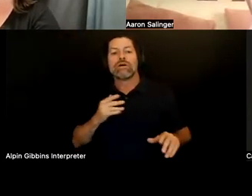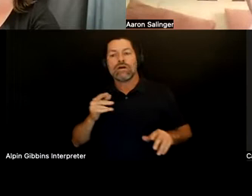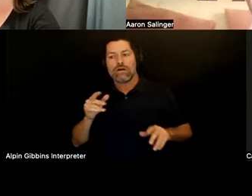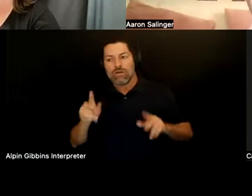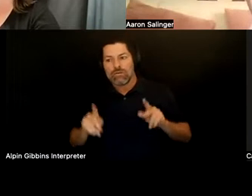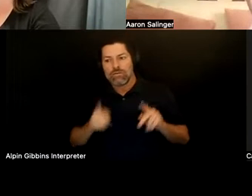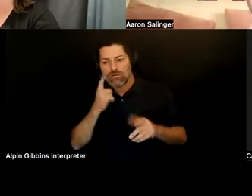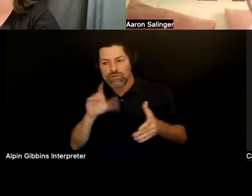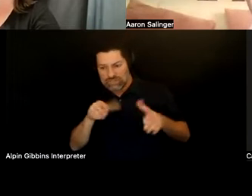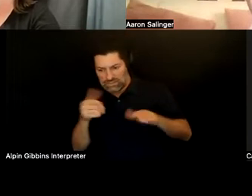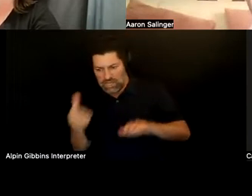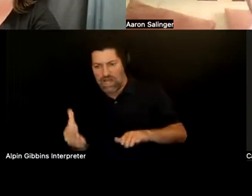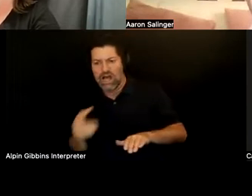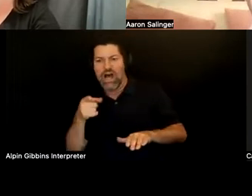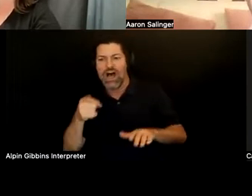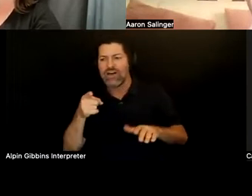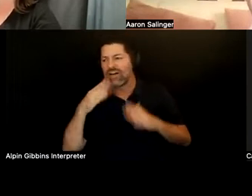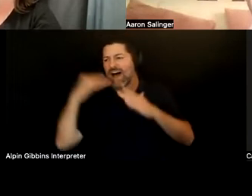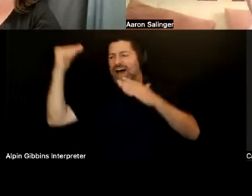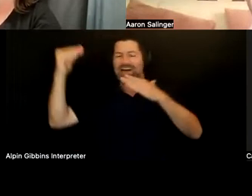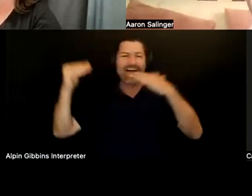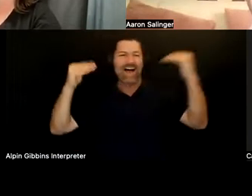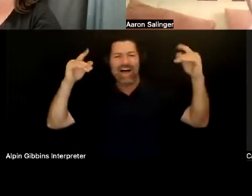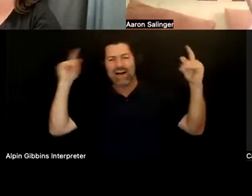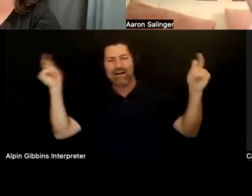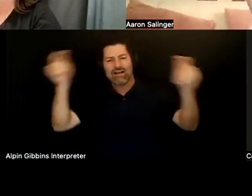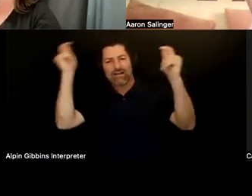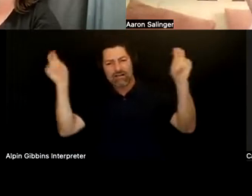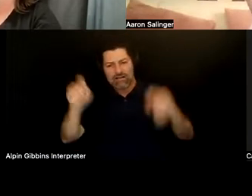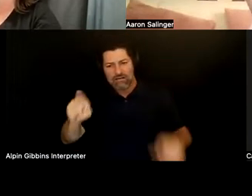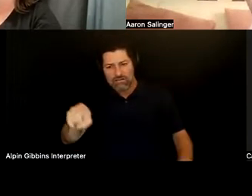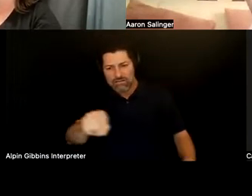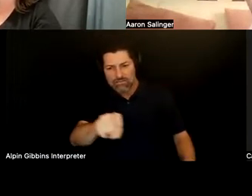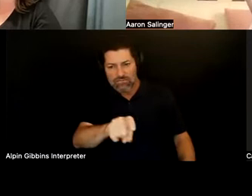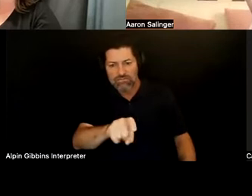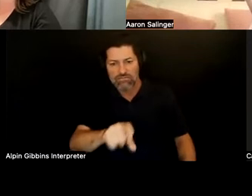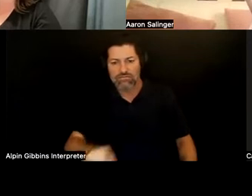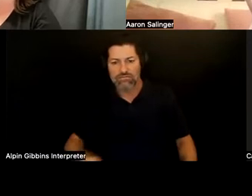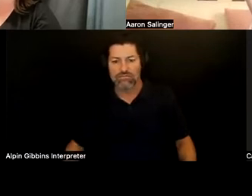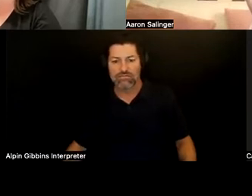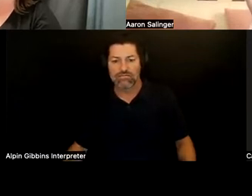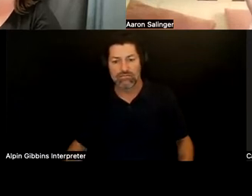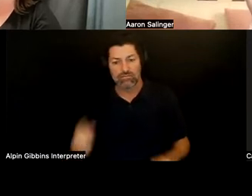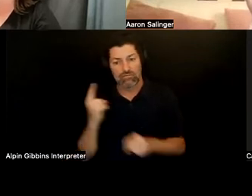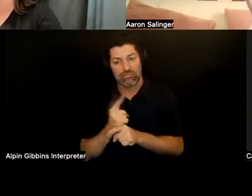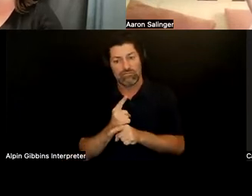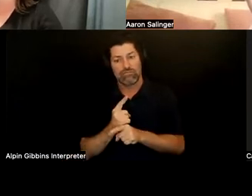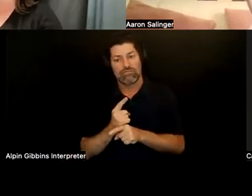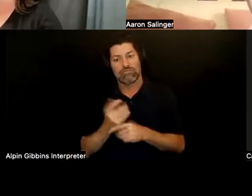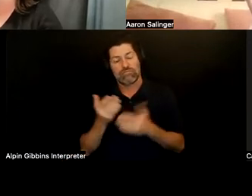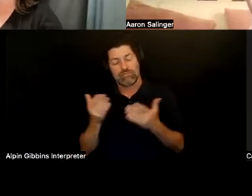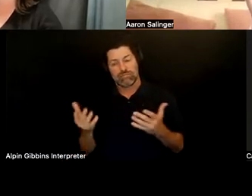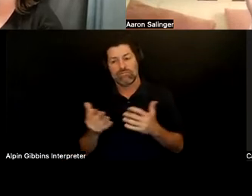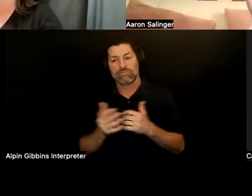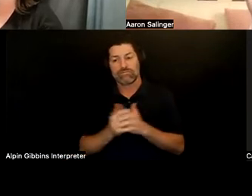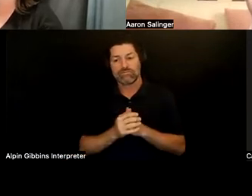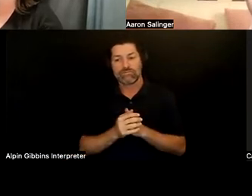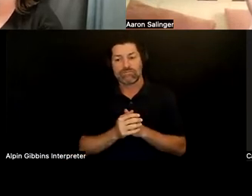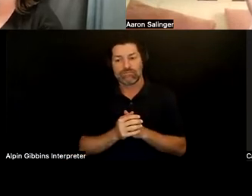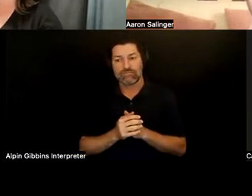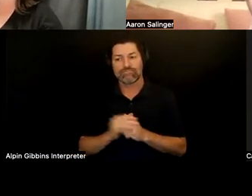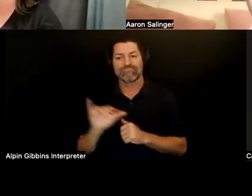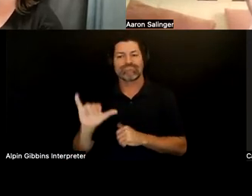and you sing praises, right? 19:56:15 So like, Okay, it had to happen.